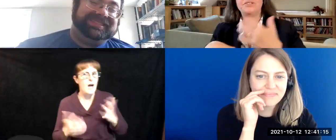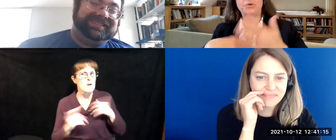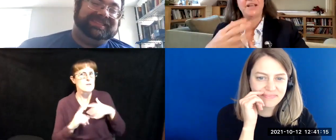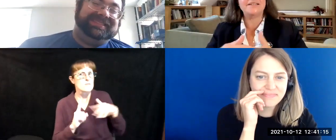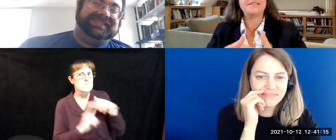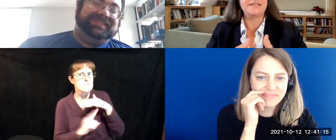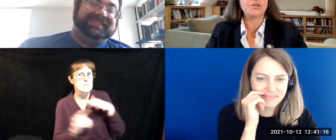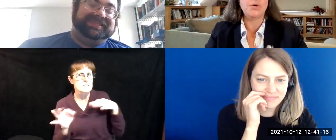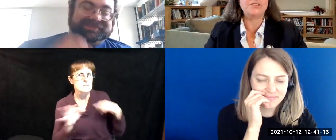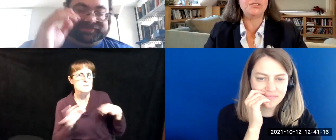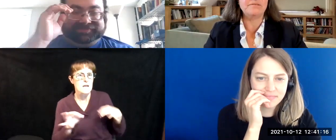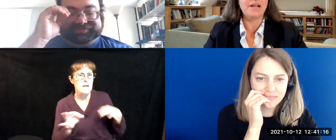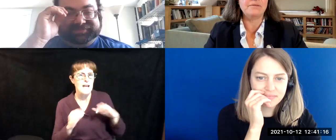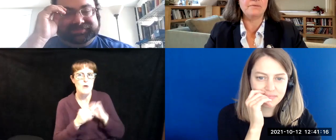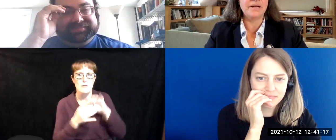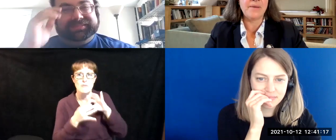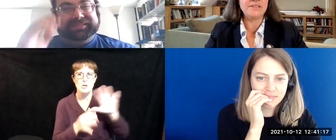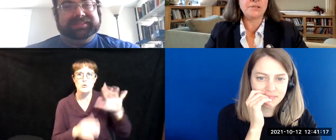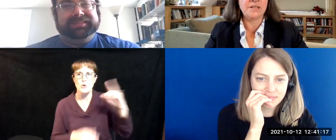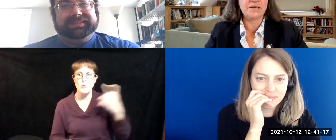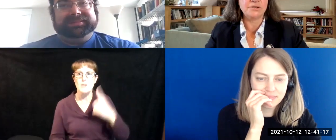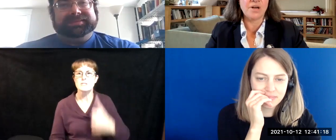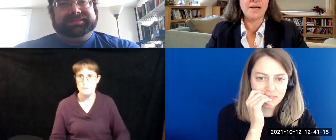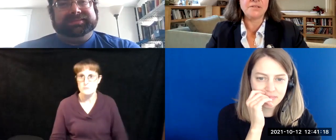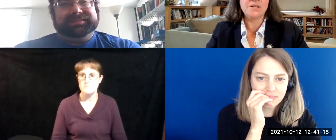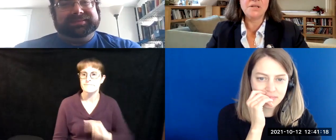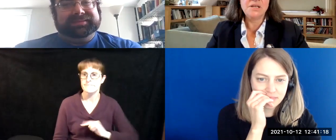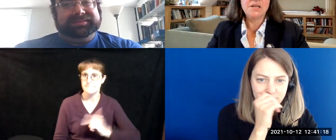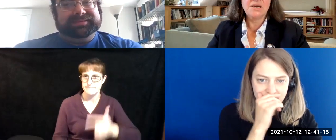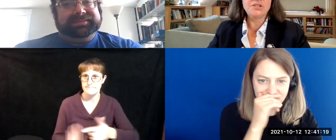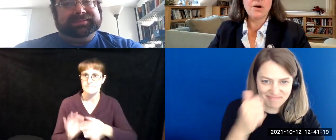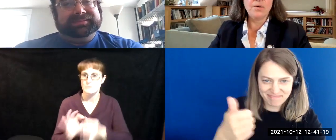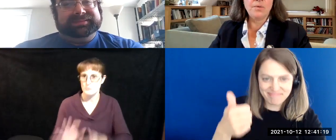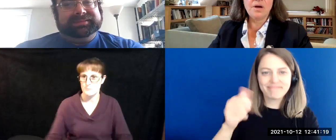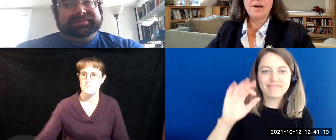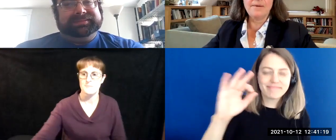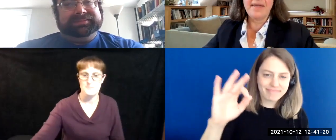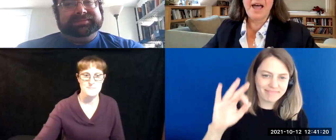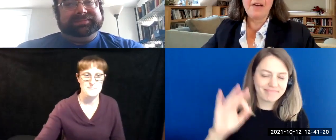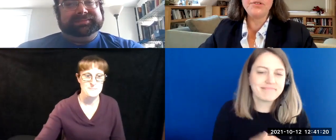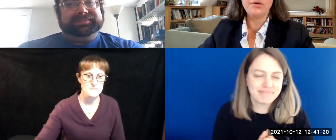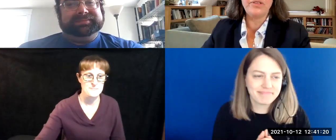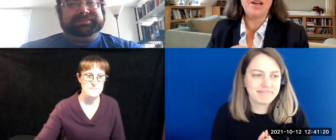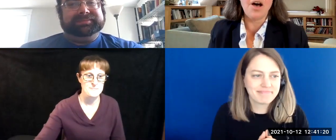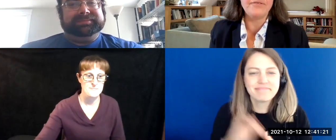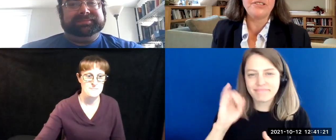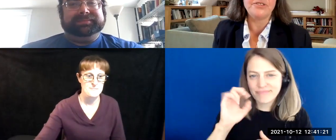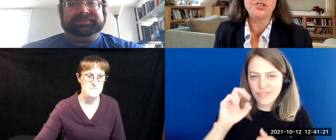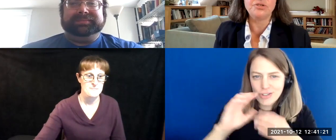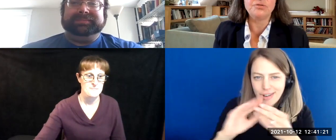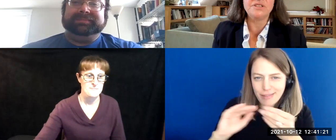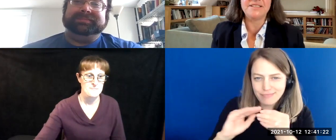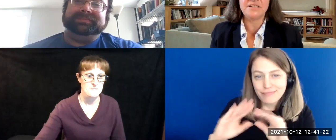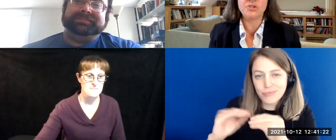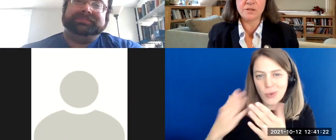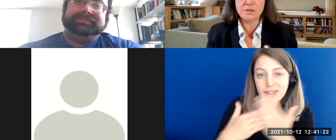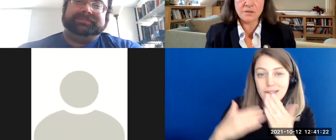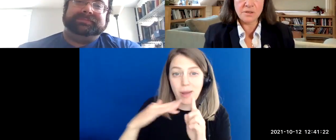it's related to this question around randomized clinical trials. After the office for children decision,